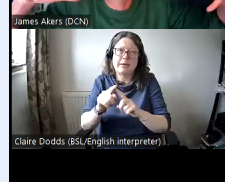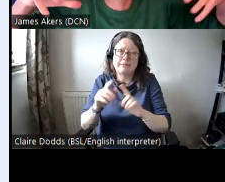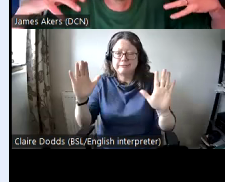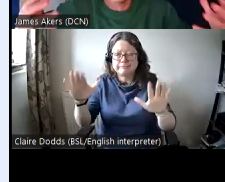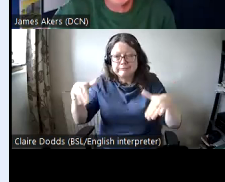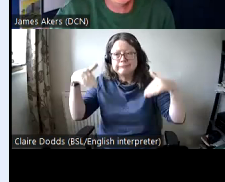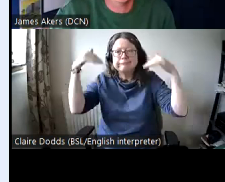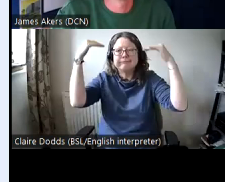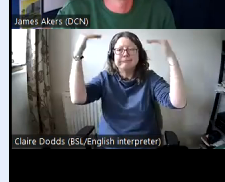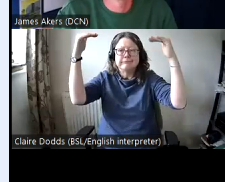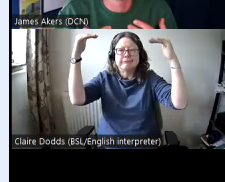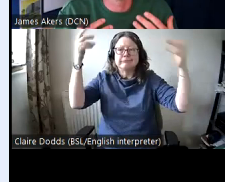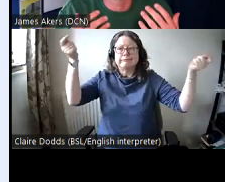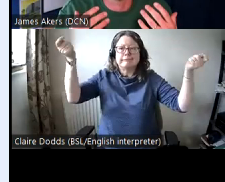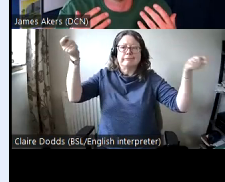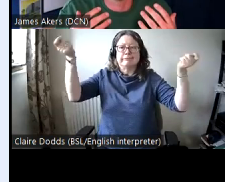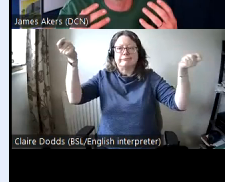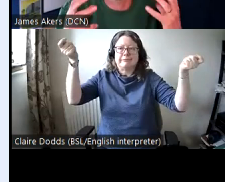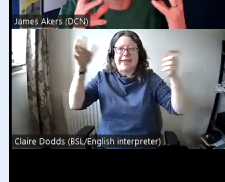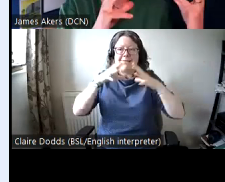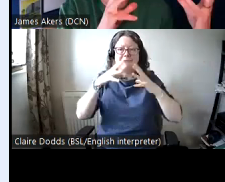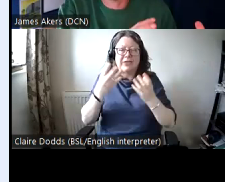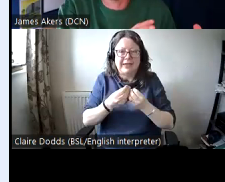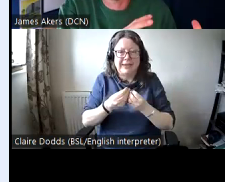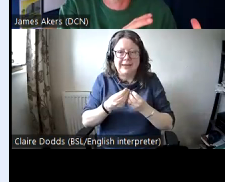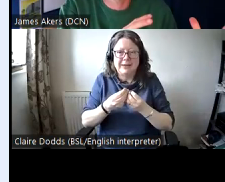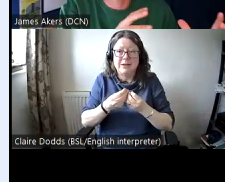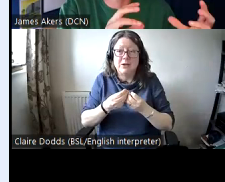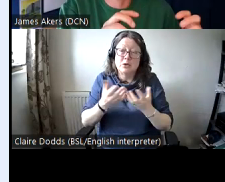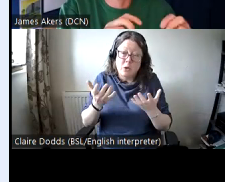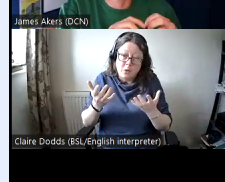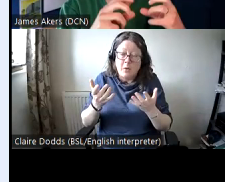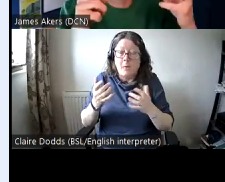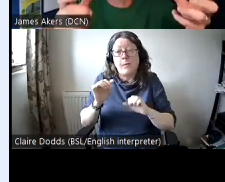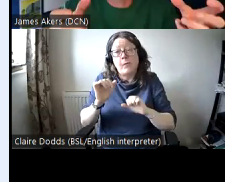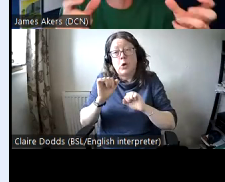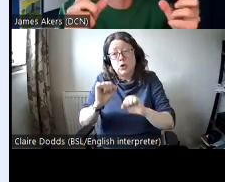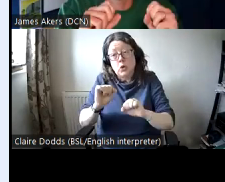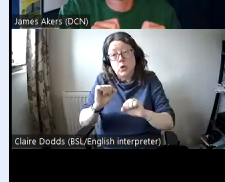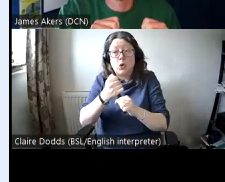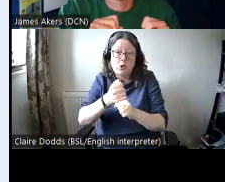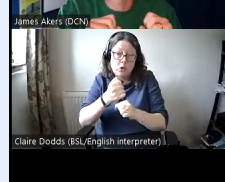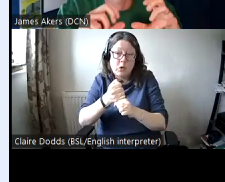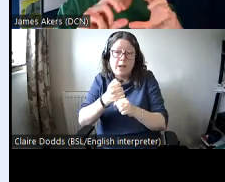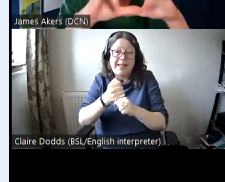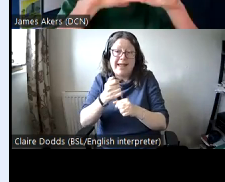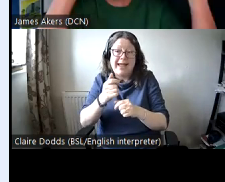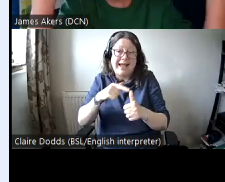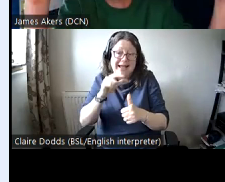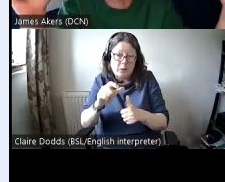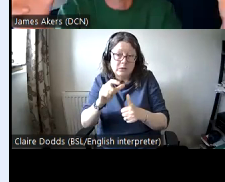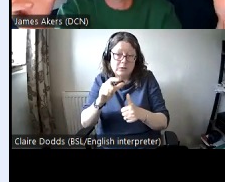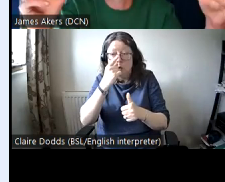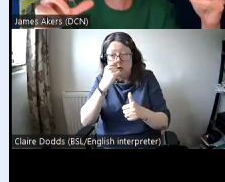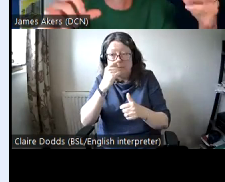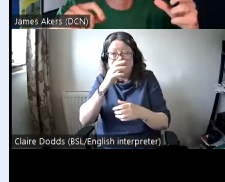Potentially your Google account is within a Google marketing platform organization as well.